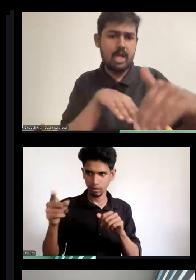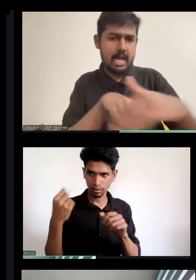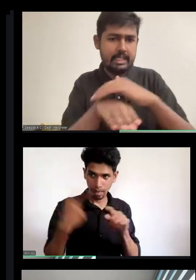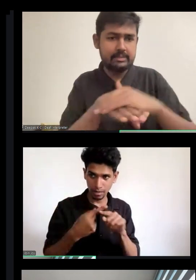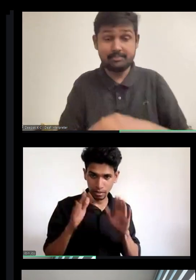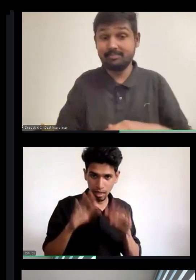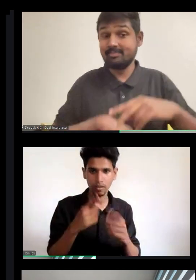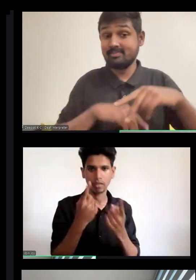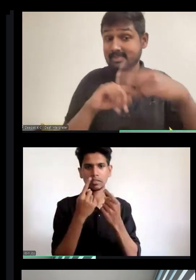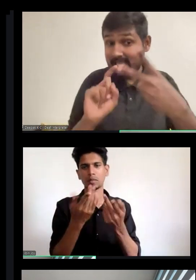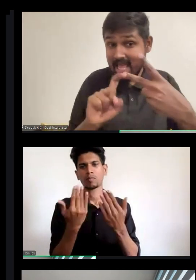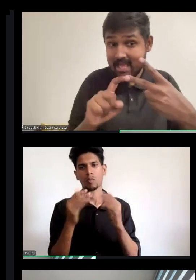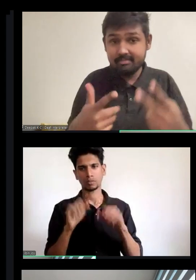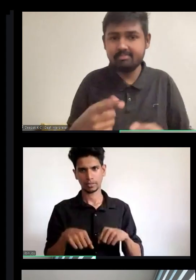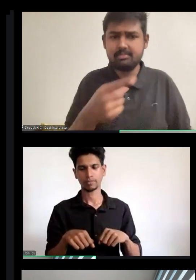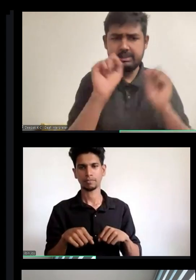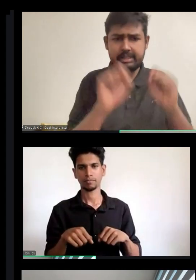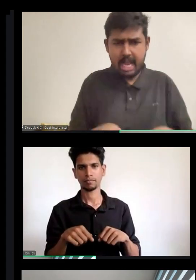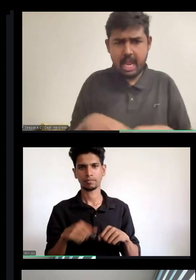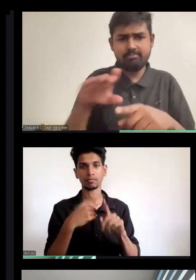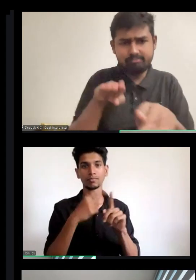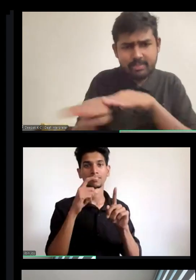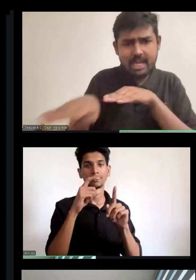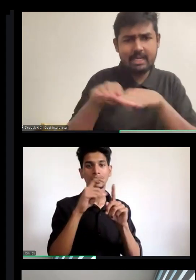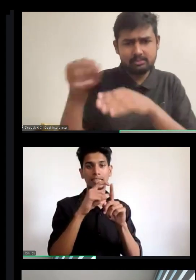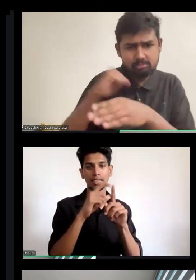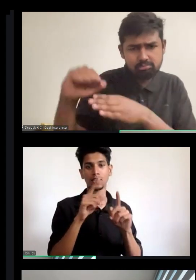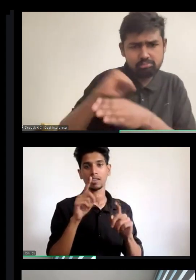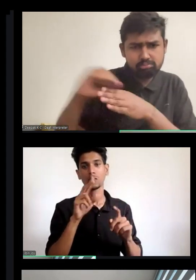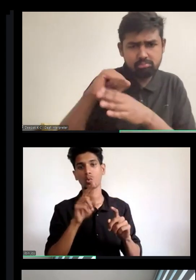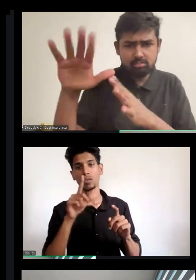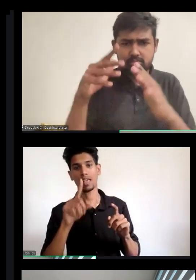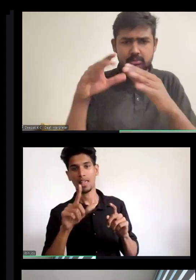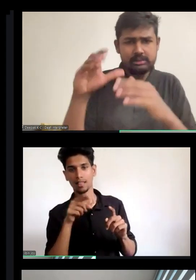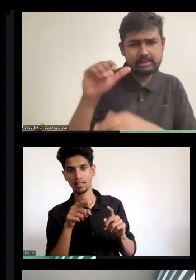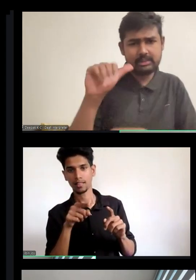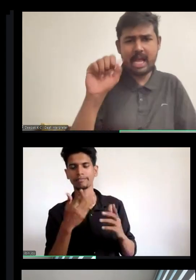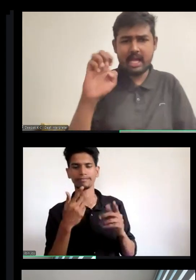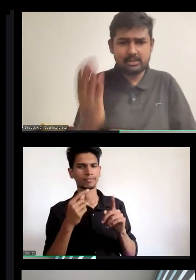In D2L, for technology procurement, we have an accessibility assessment process that it has to pass.